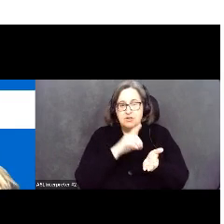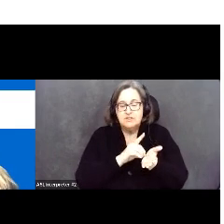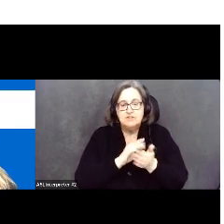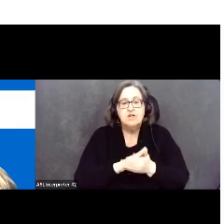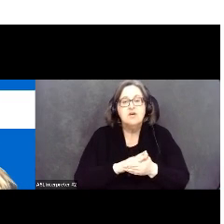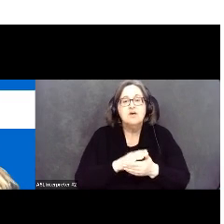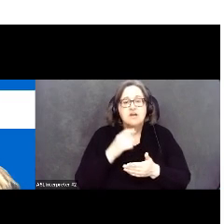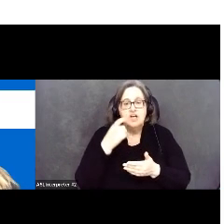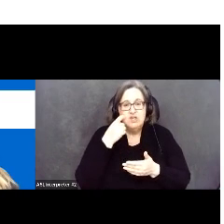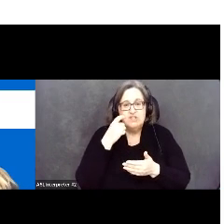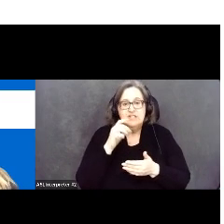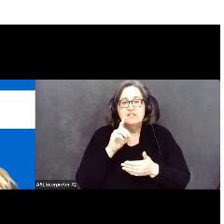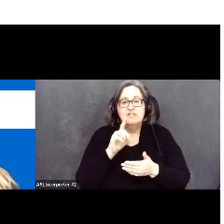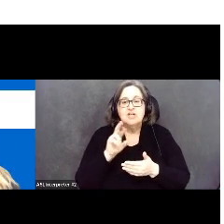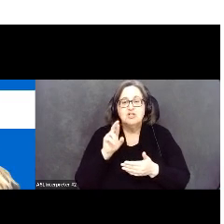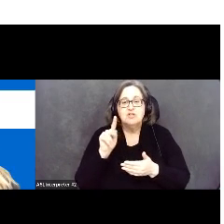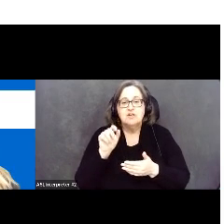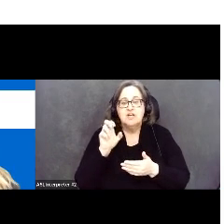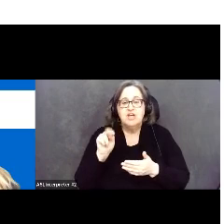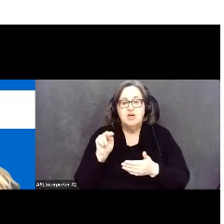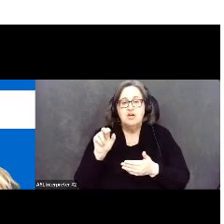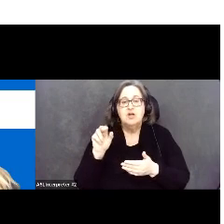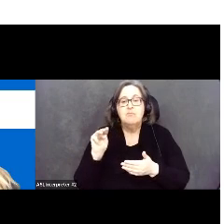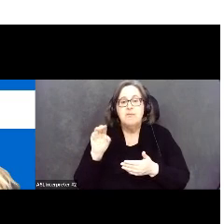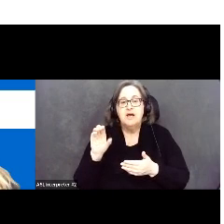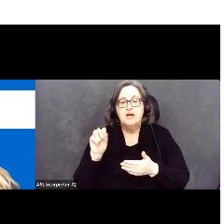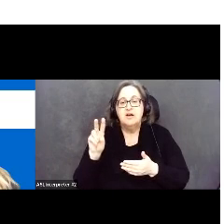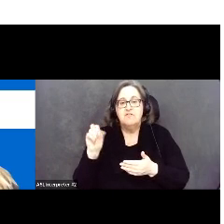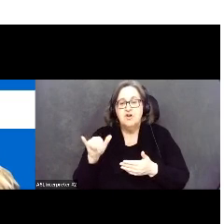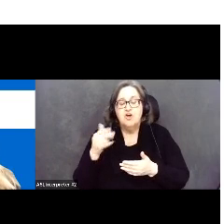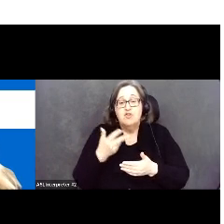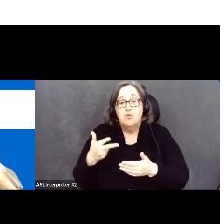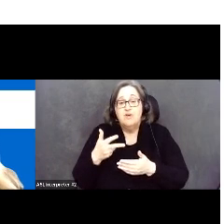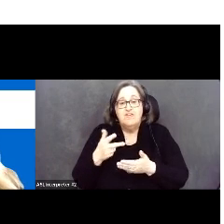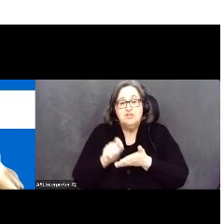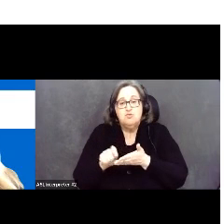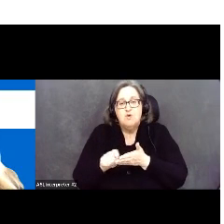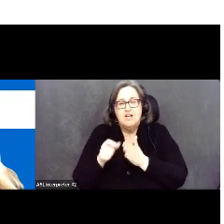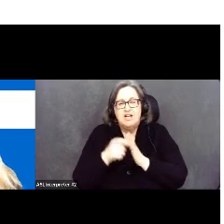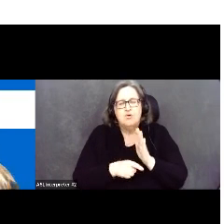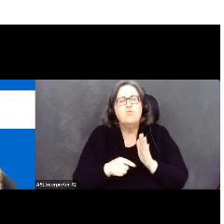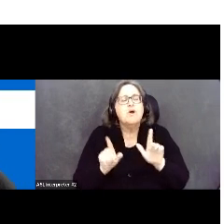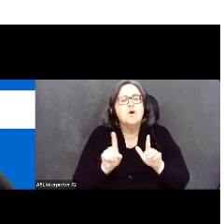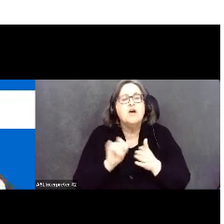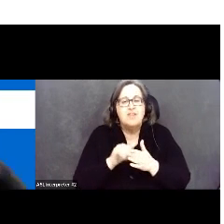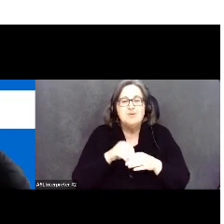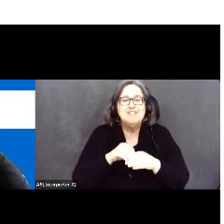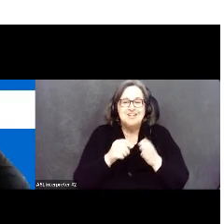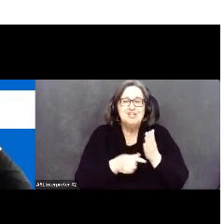And I got together and wrote an article in the Journal of Pediatrics,